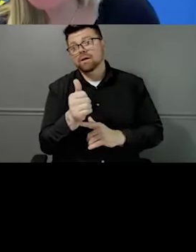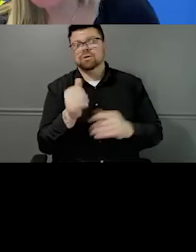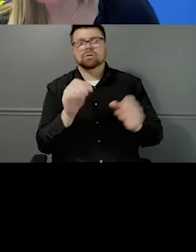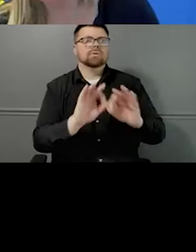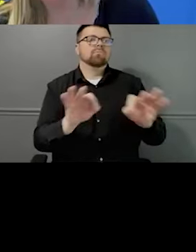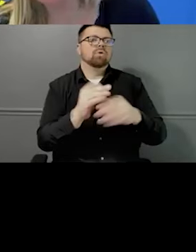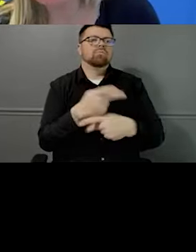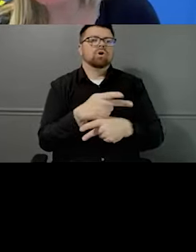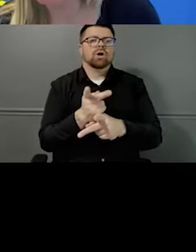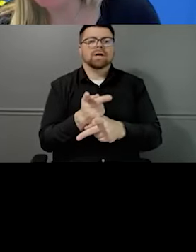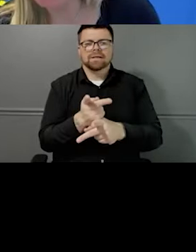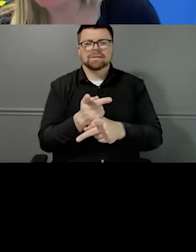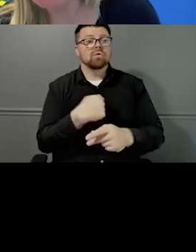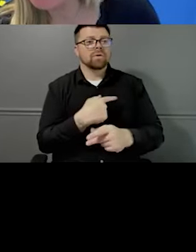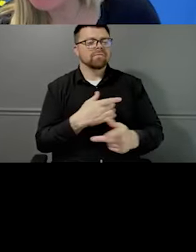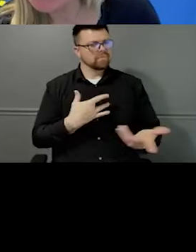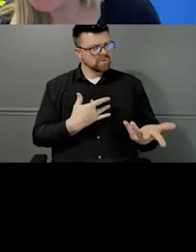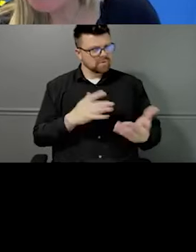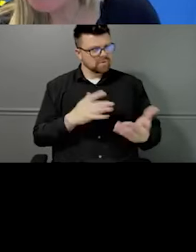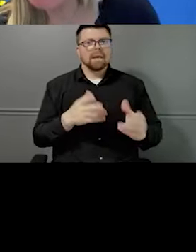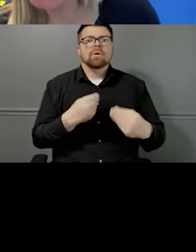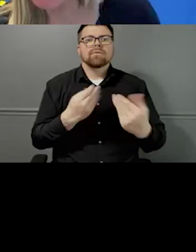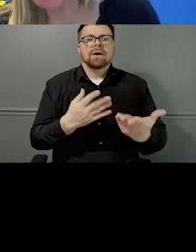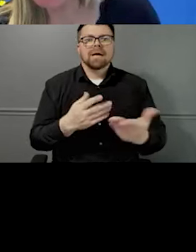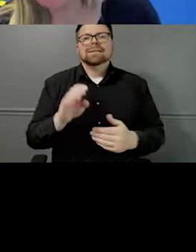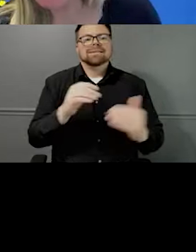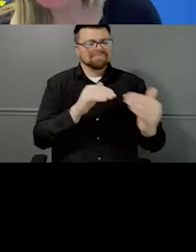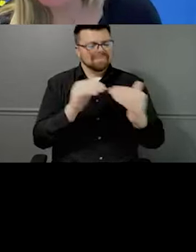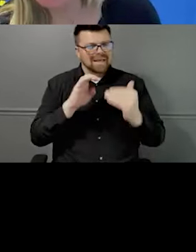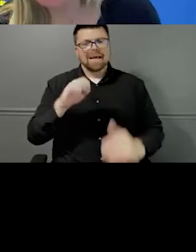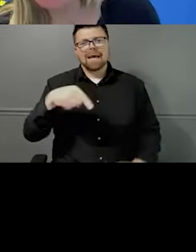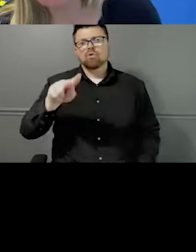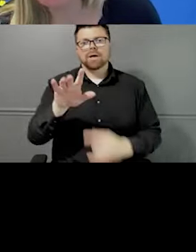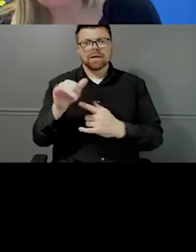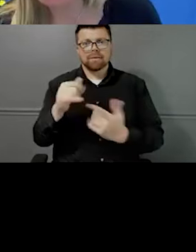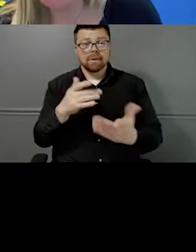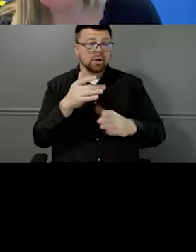We believe this provides equity between early career faculty and